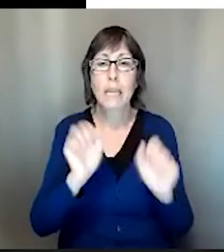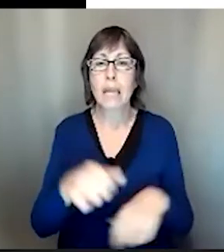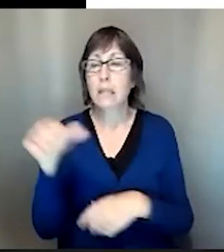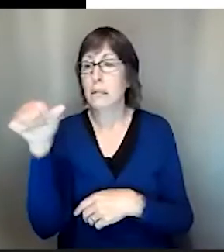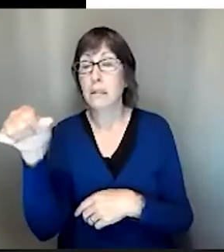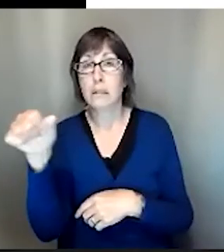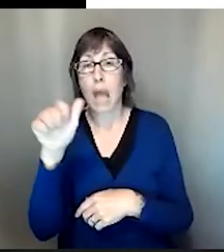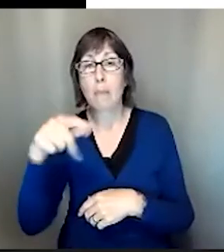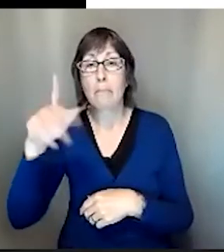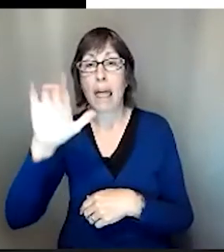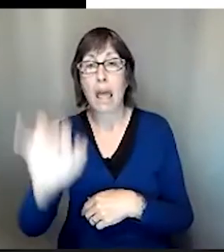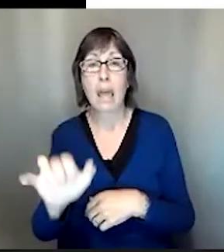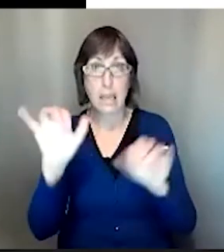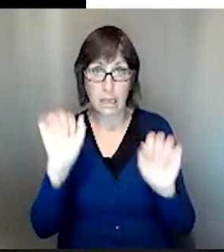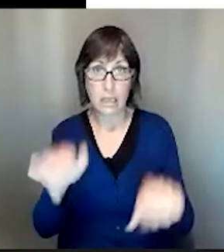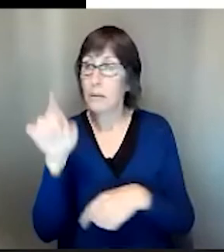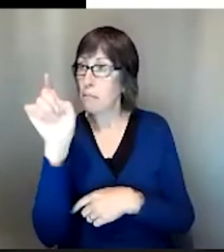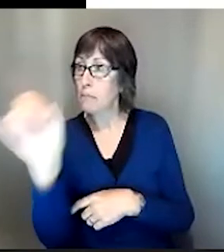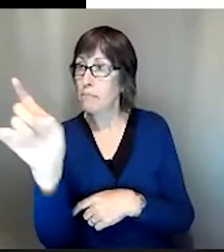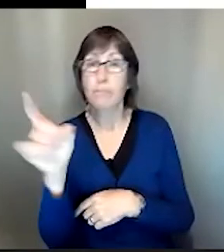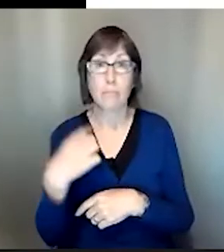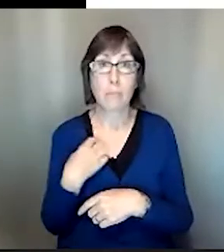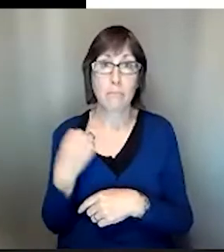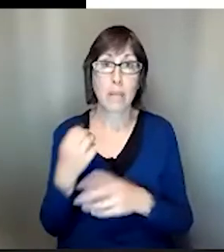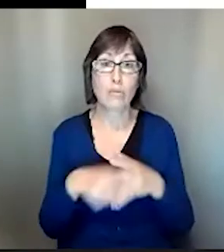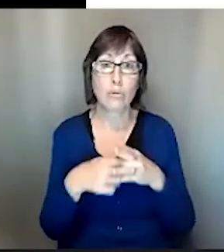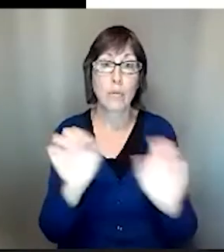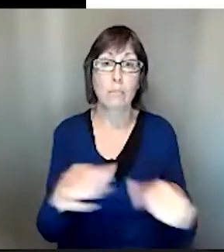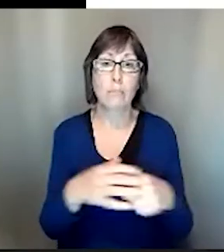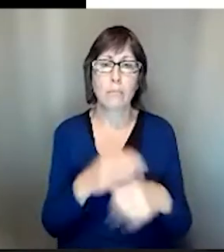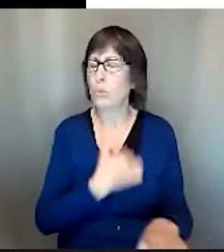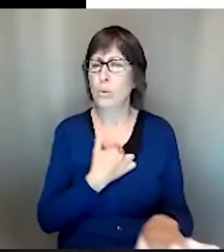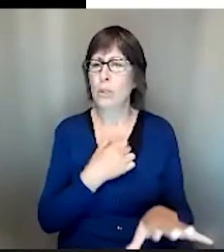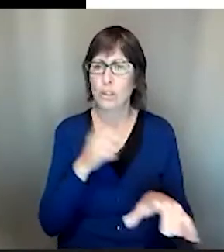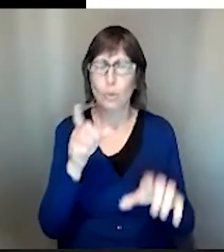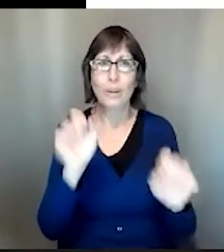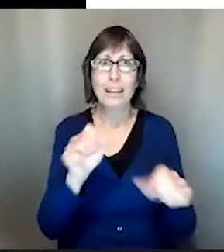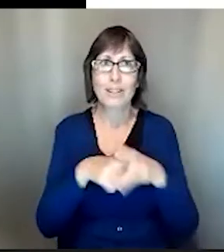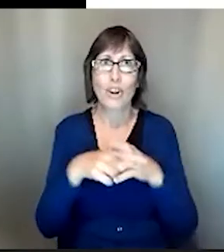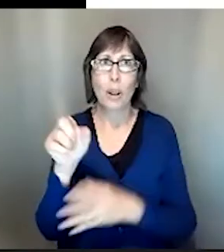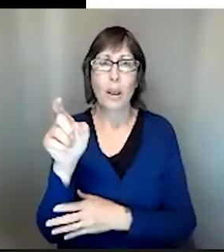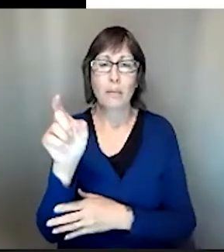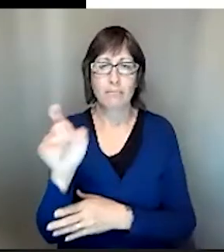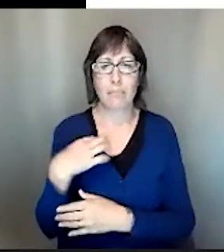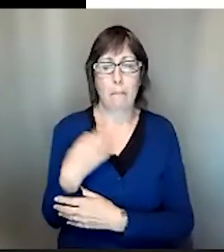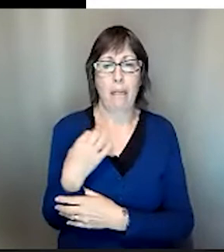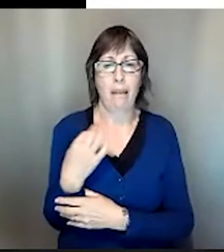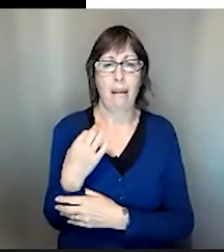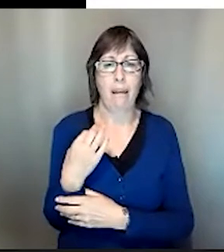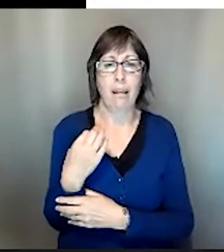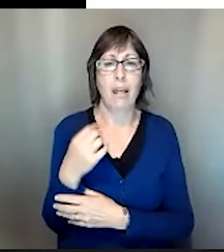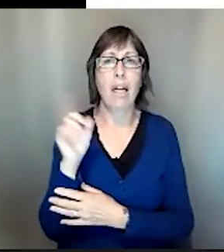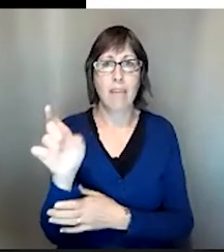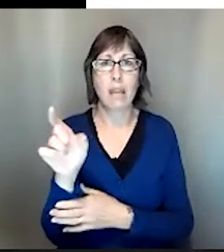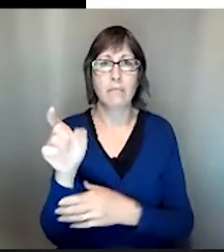that you can start applying when you go through the application.